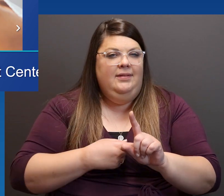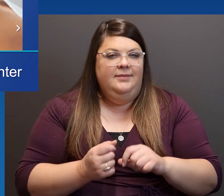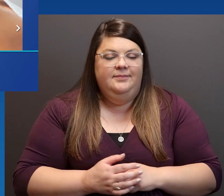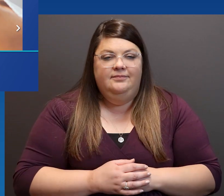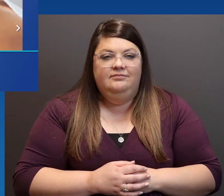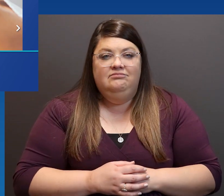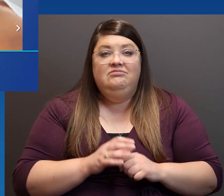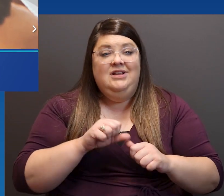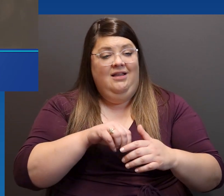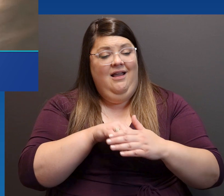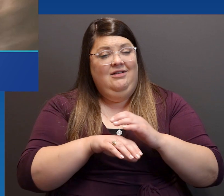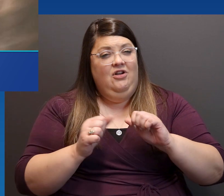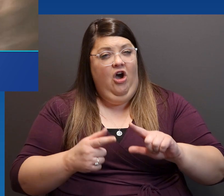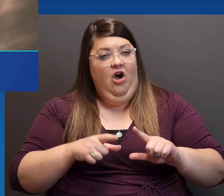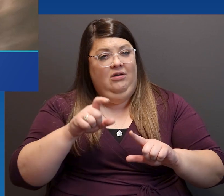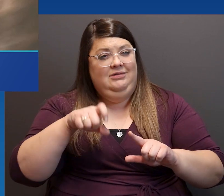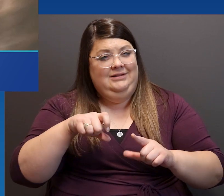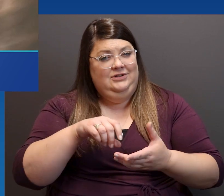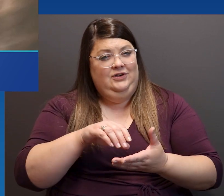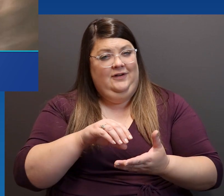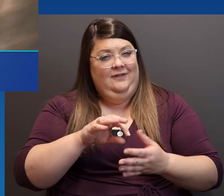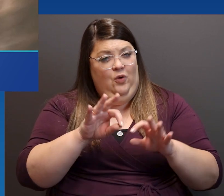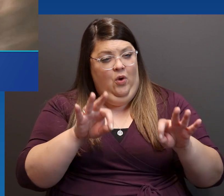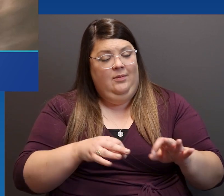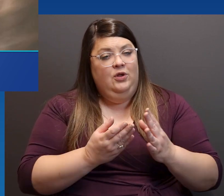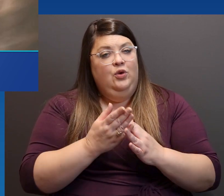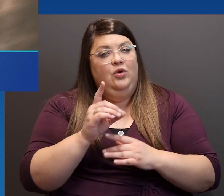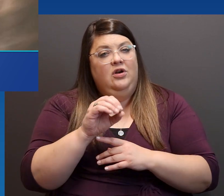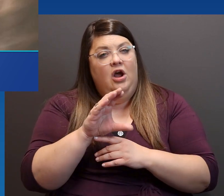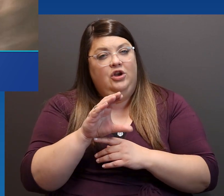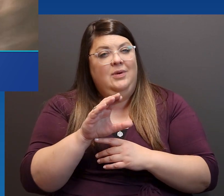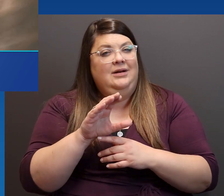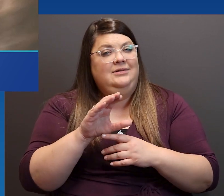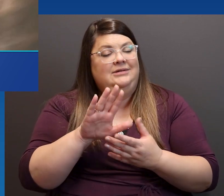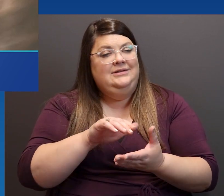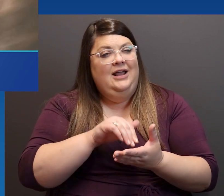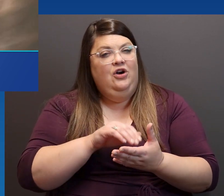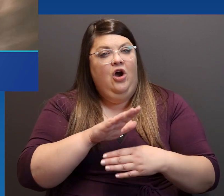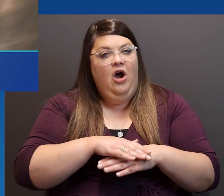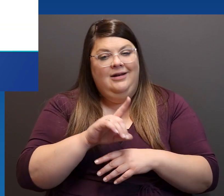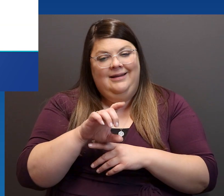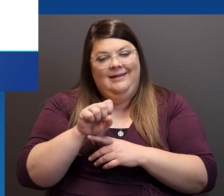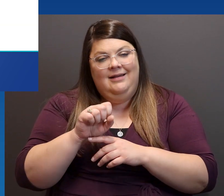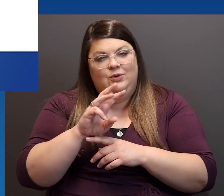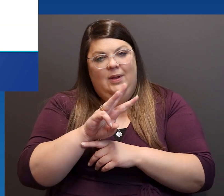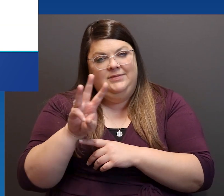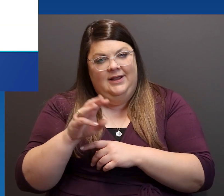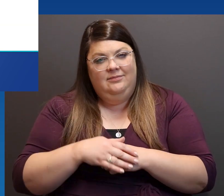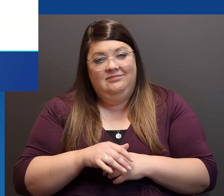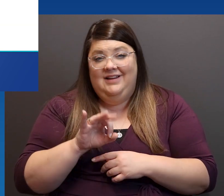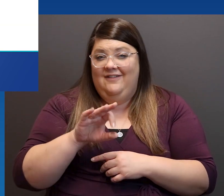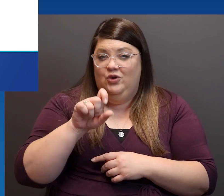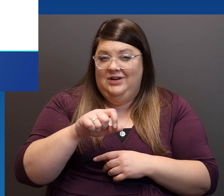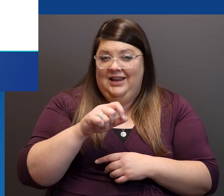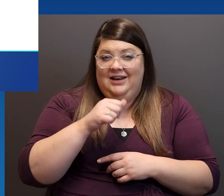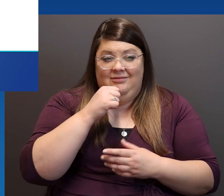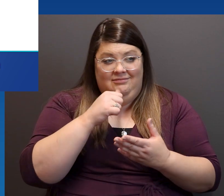You can access all necessary forms through the Document Center on the DES website. If you need the forms mailed to you,